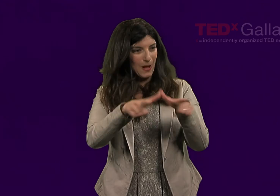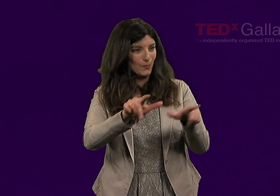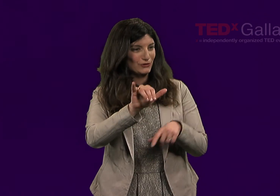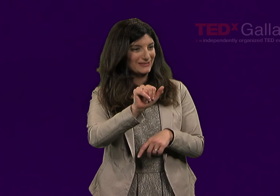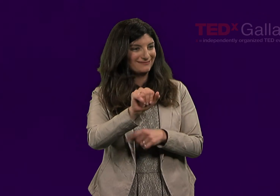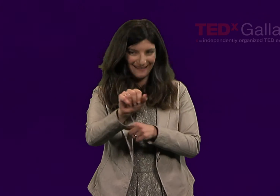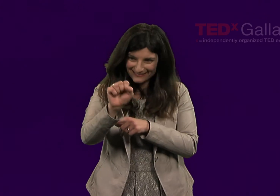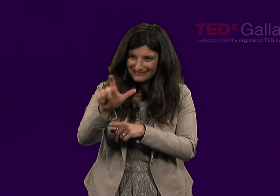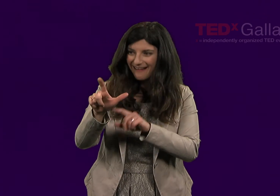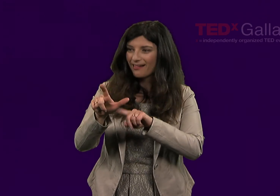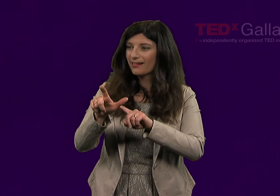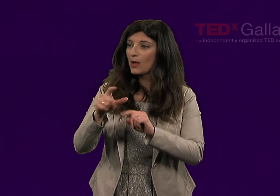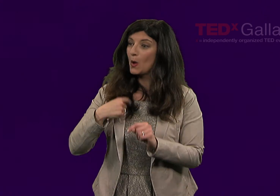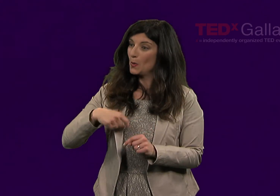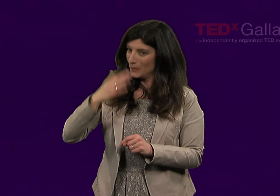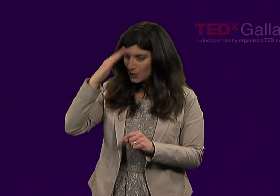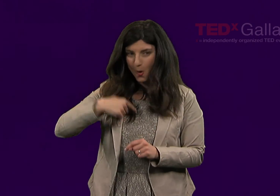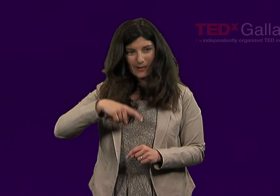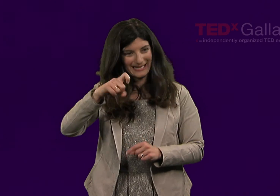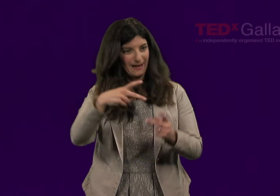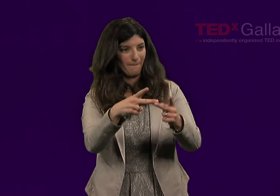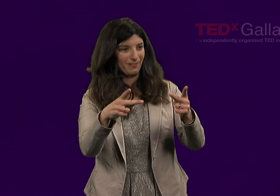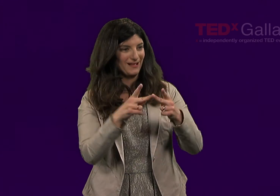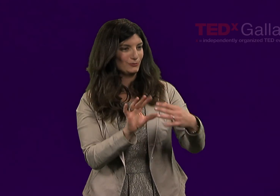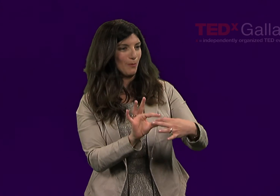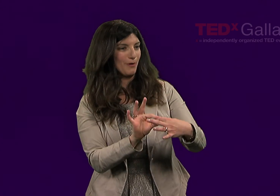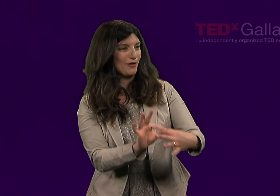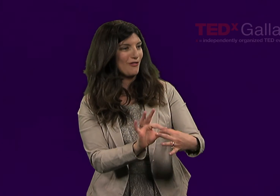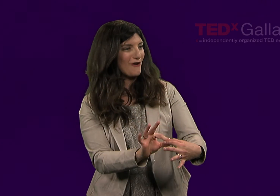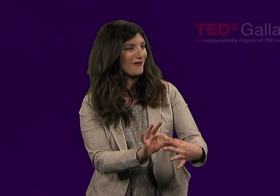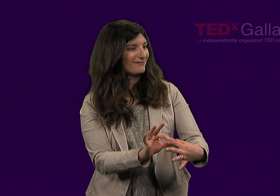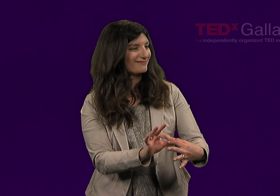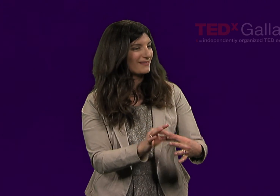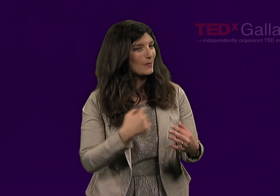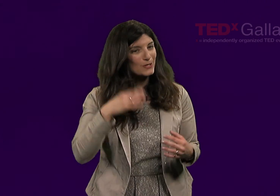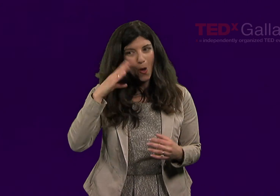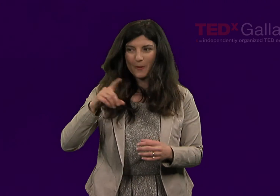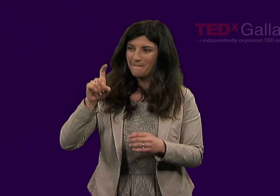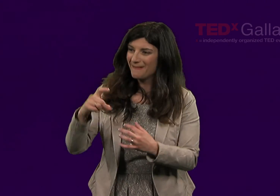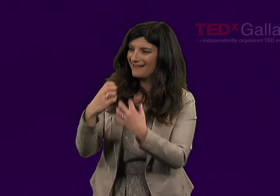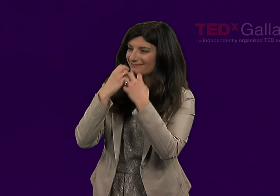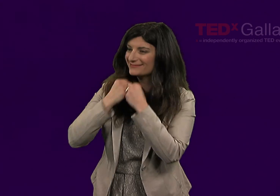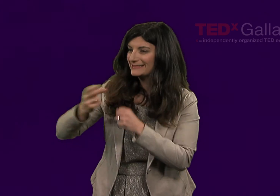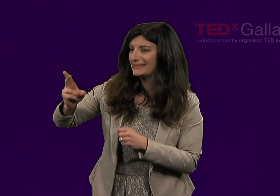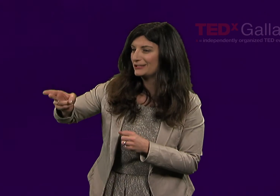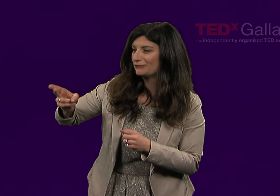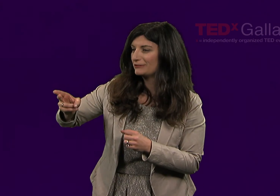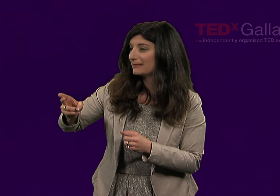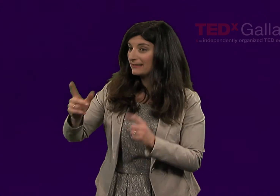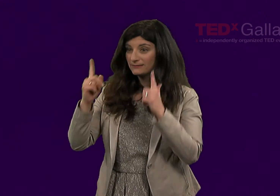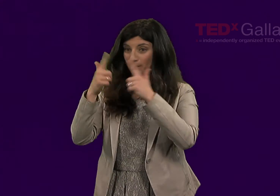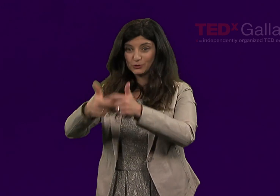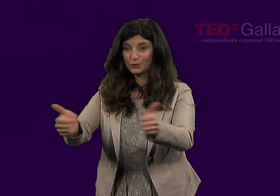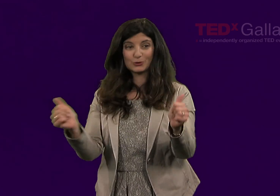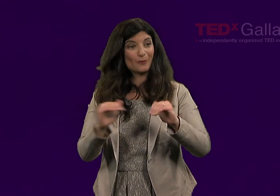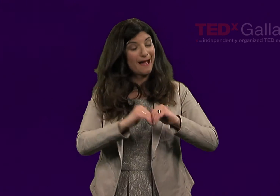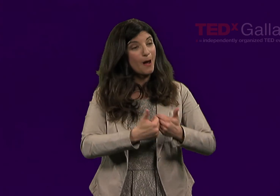We understand the importance of needing a place to belong, to share our heritage and passion for our culture. And I compare this to Holocaust survivors.